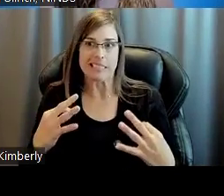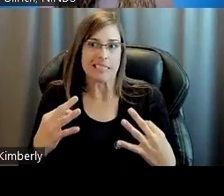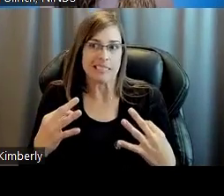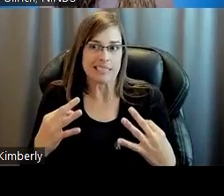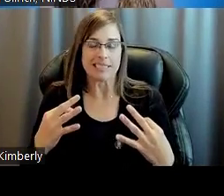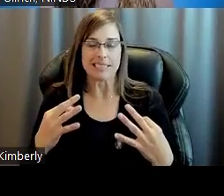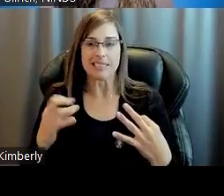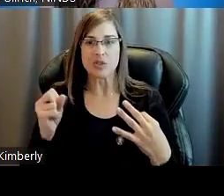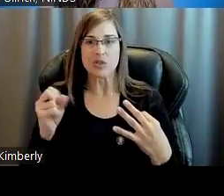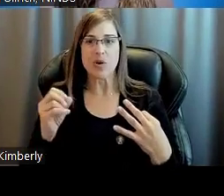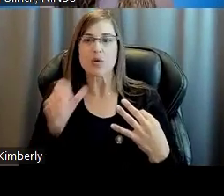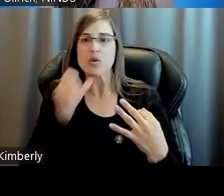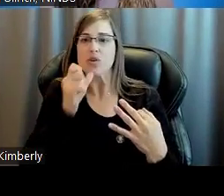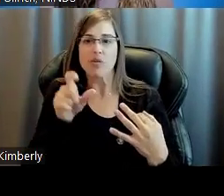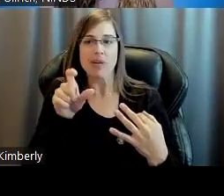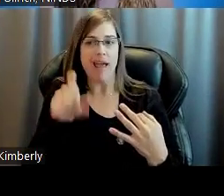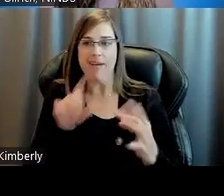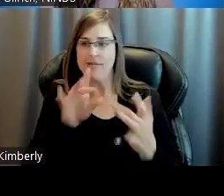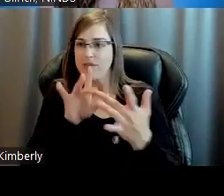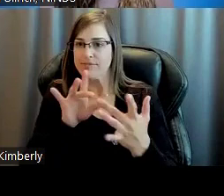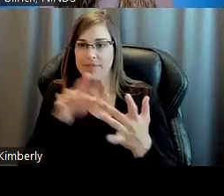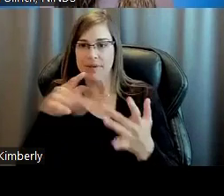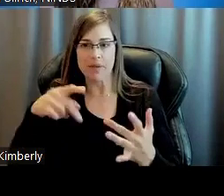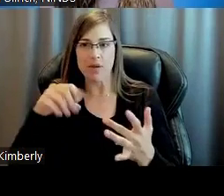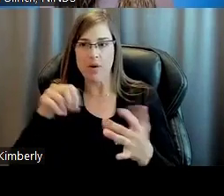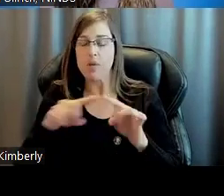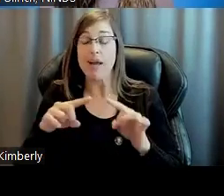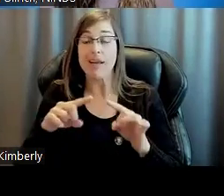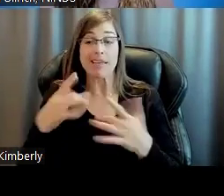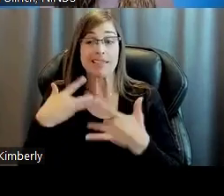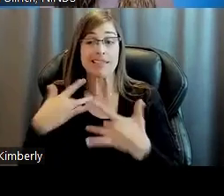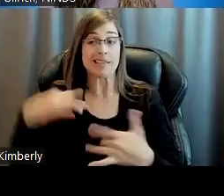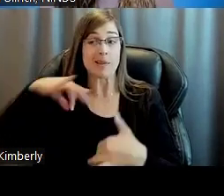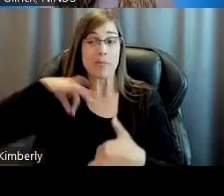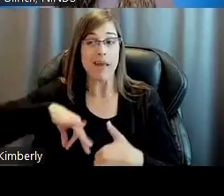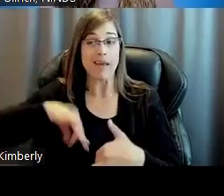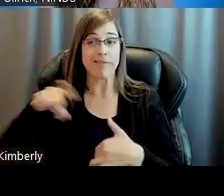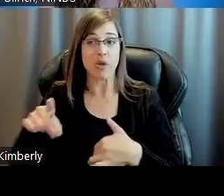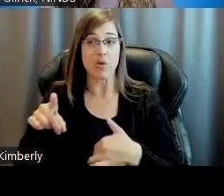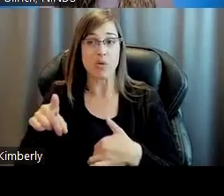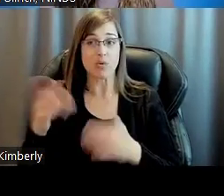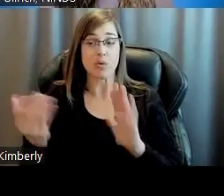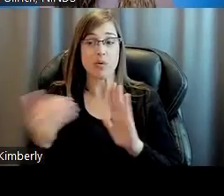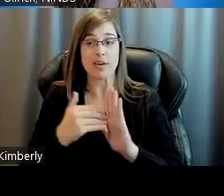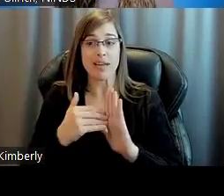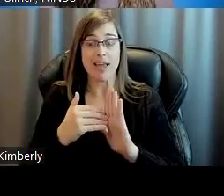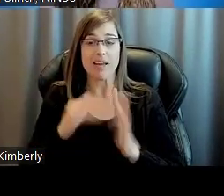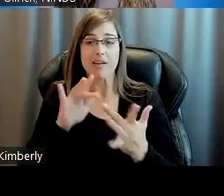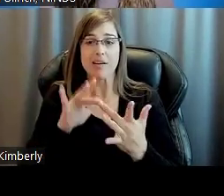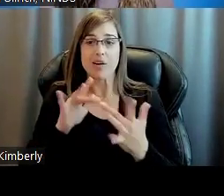Yeah, you don't have to reach out. It usually is your benefit. And again, reach out with kind of a specific ask.